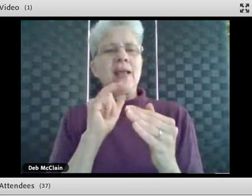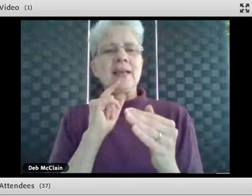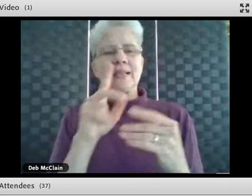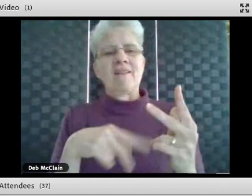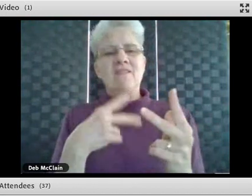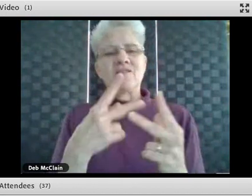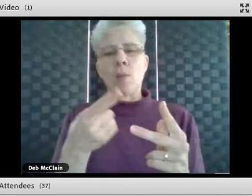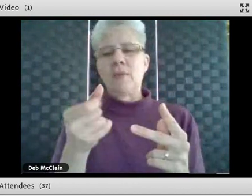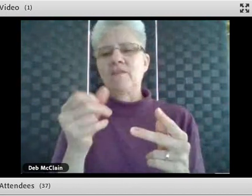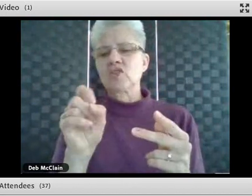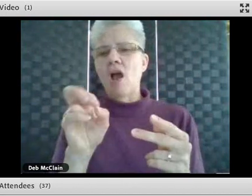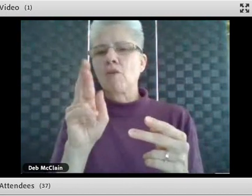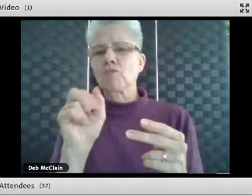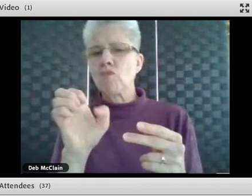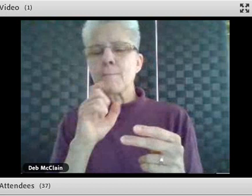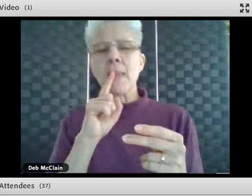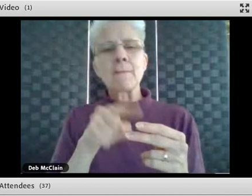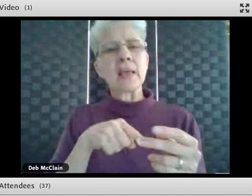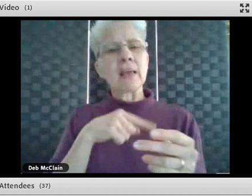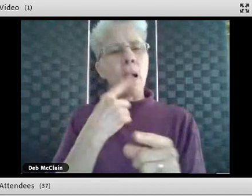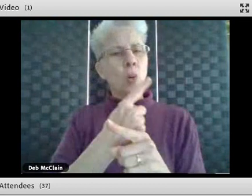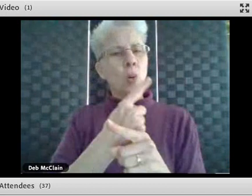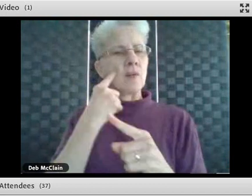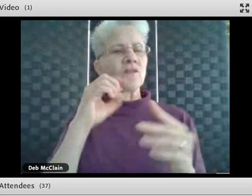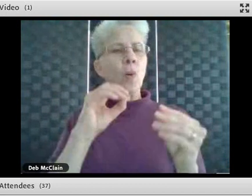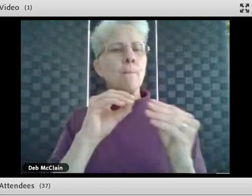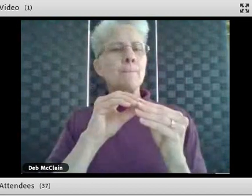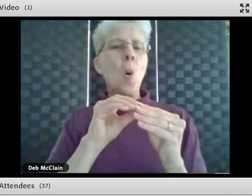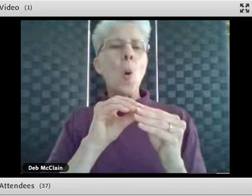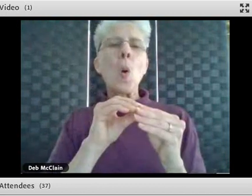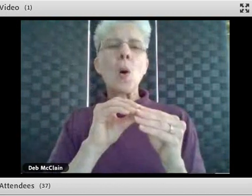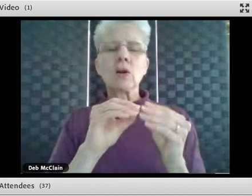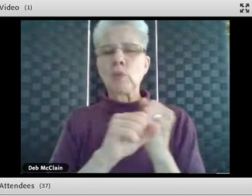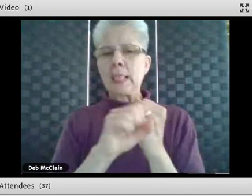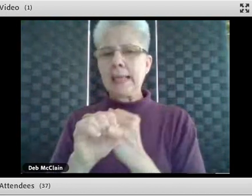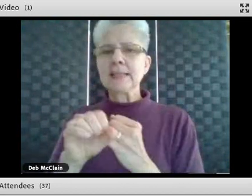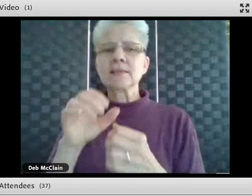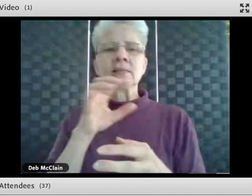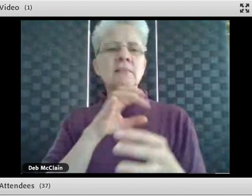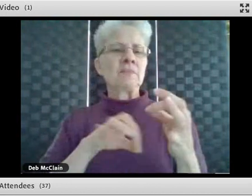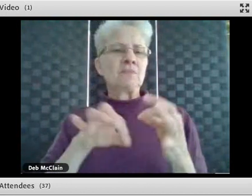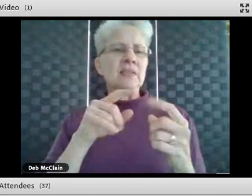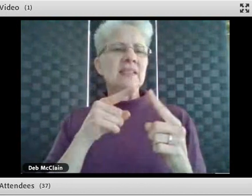which may be more appropriate for certain types of resources than the subject headings.